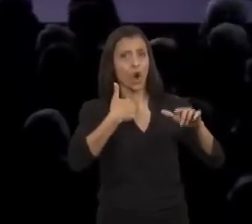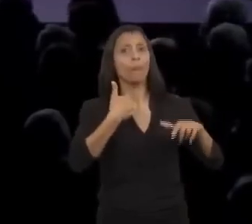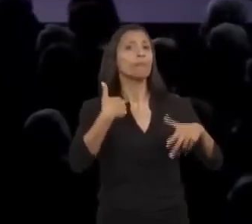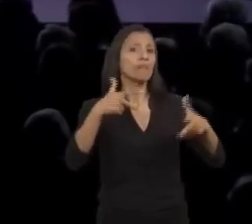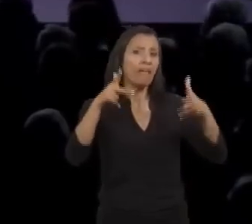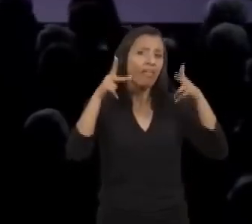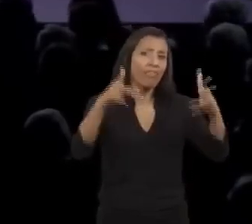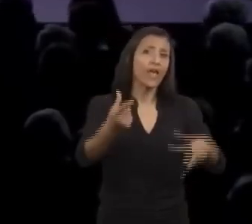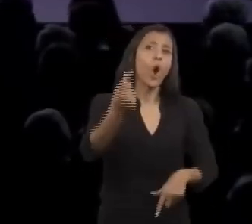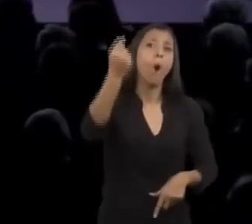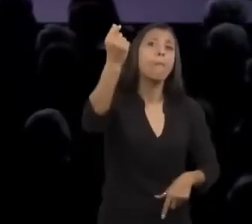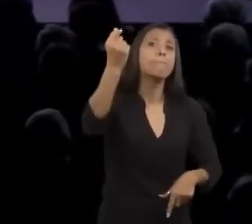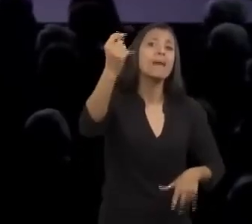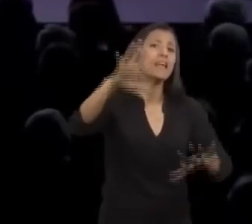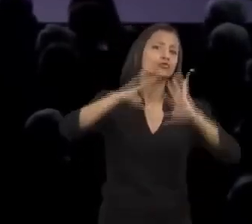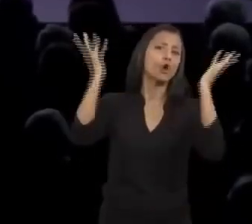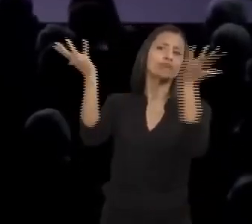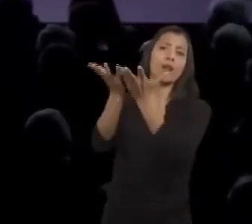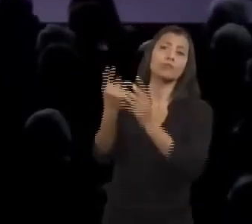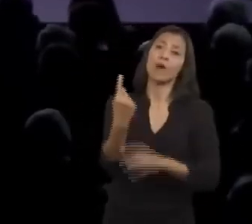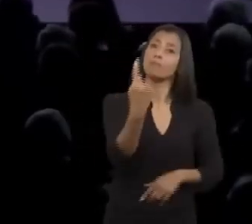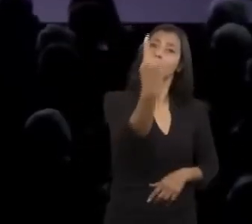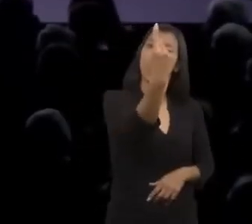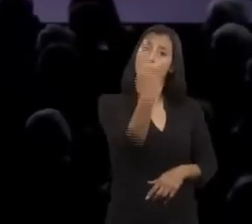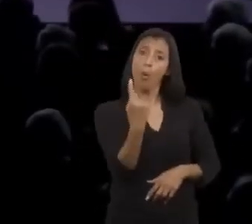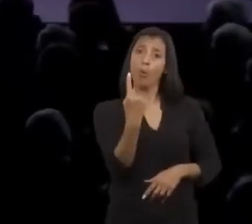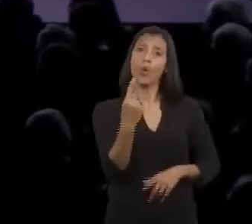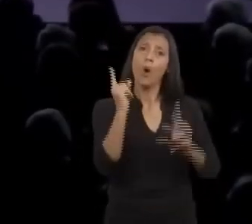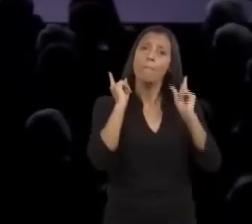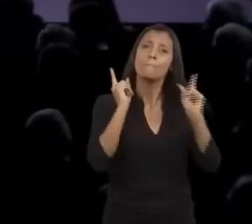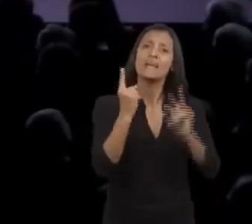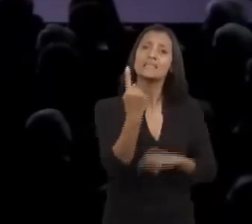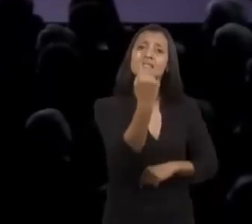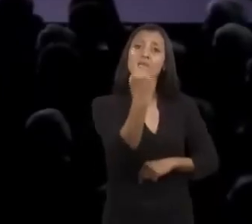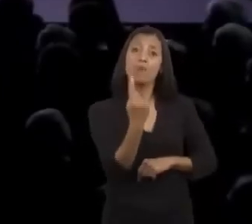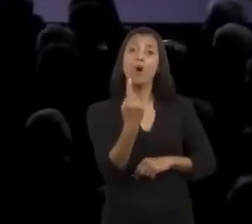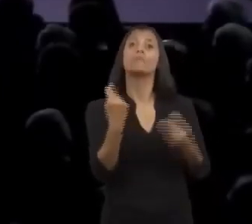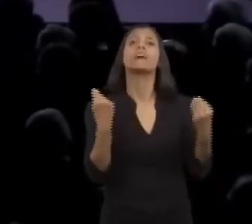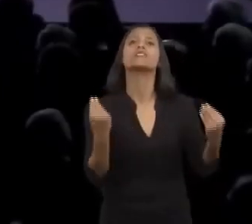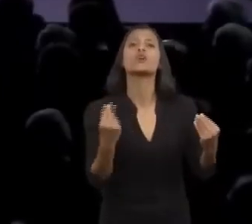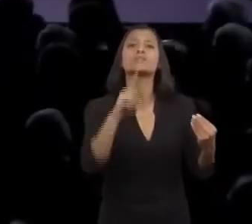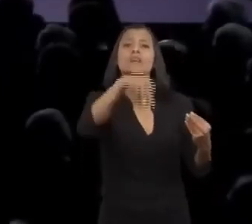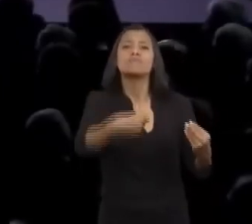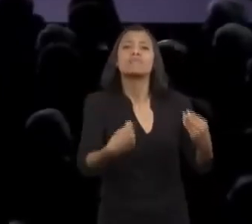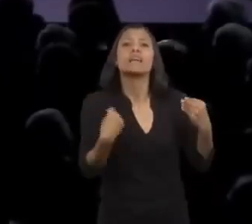is one, then the type of change will be the same as the local price